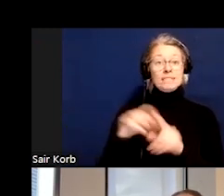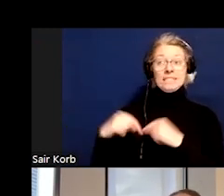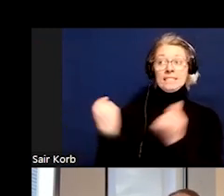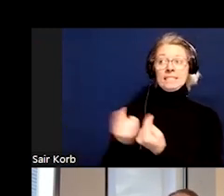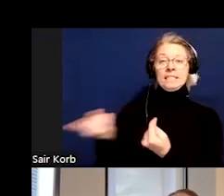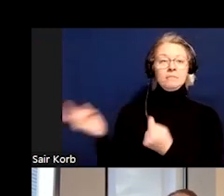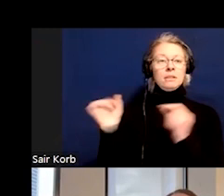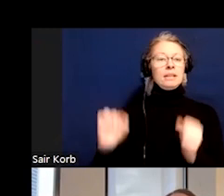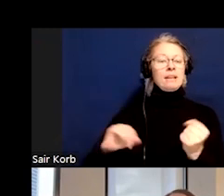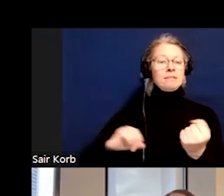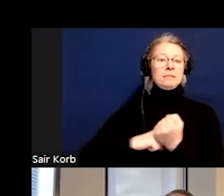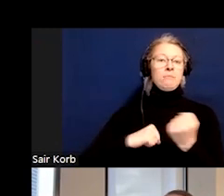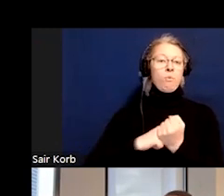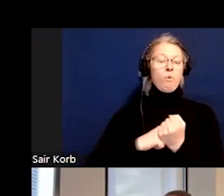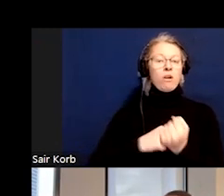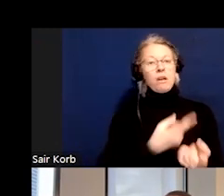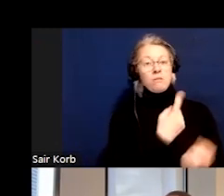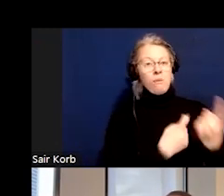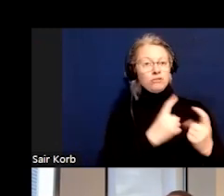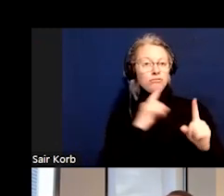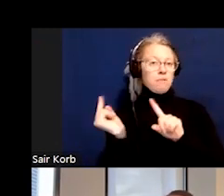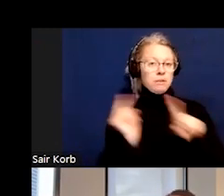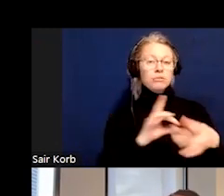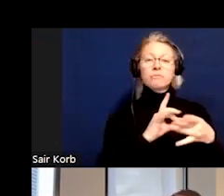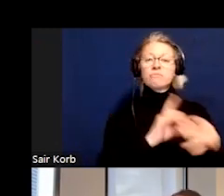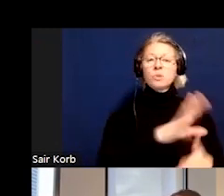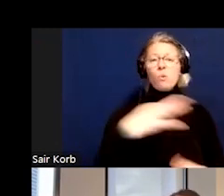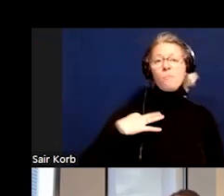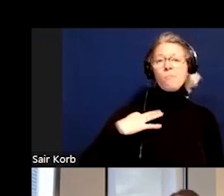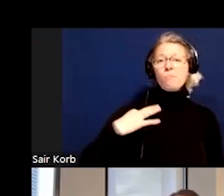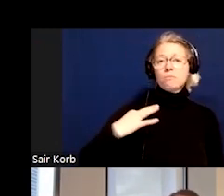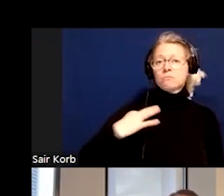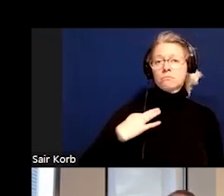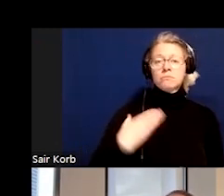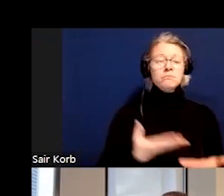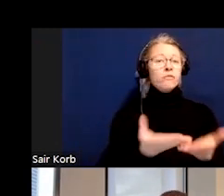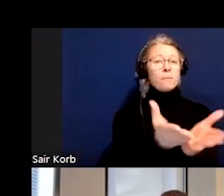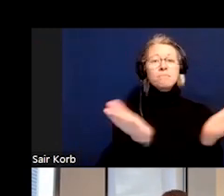answer questions about applications from Indigenous artists and organizations to all of the other